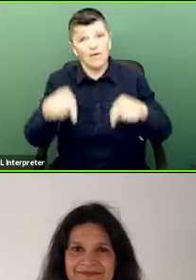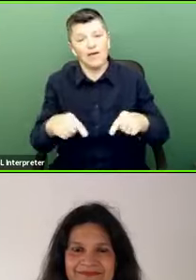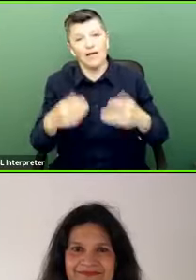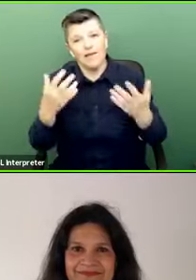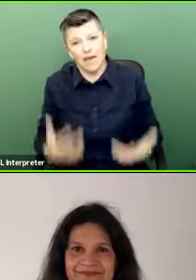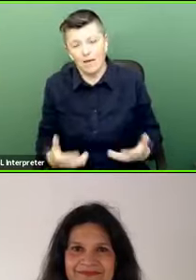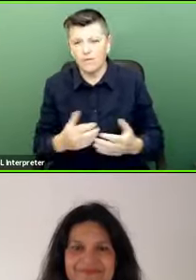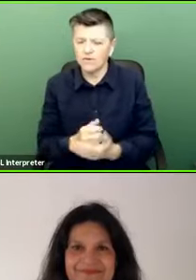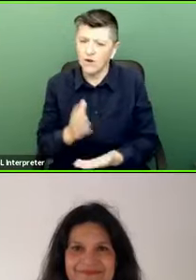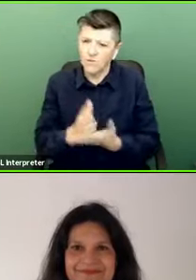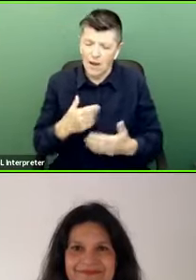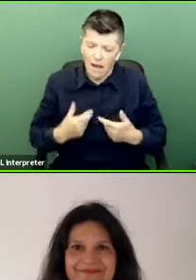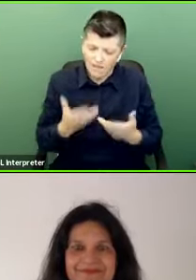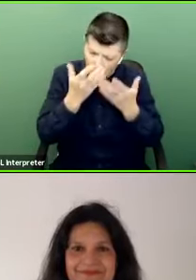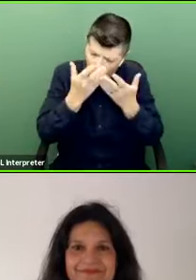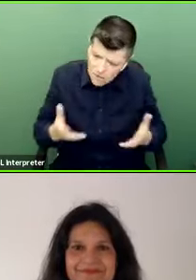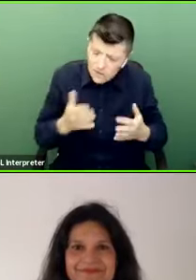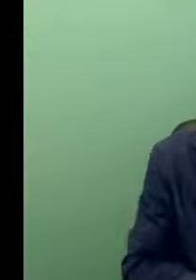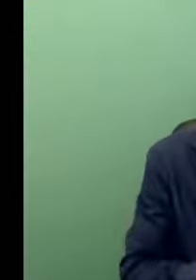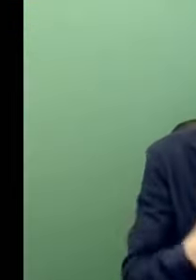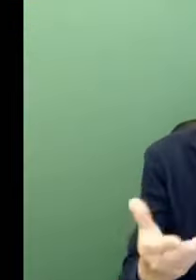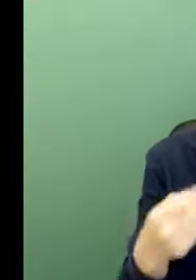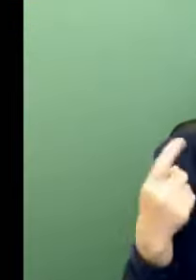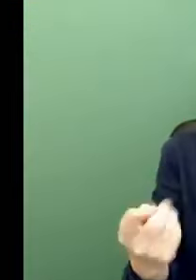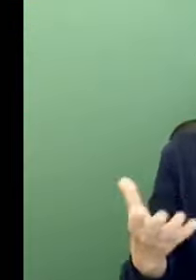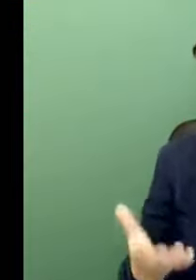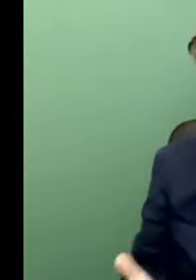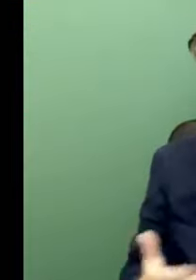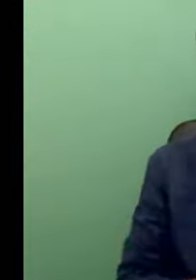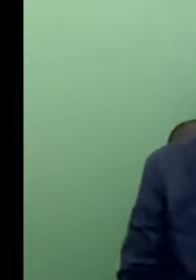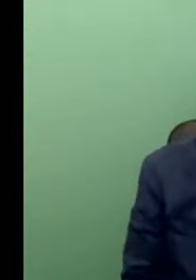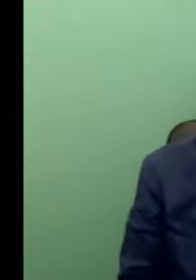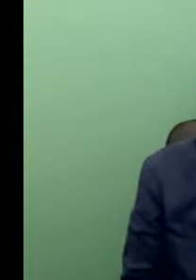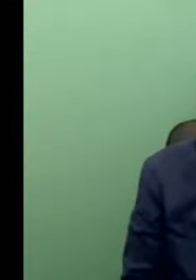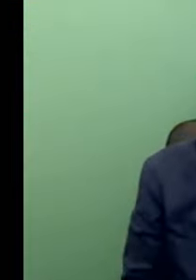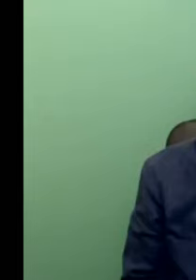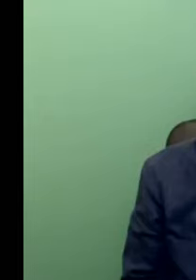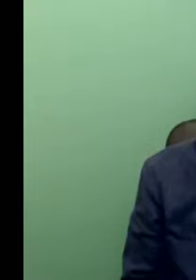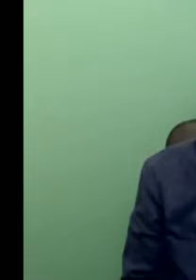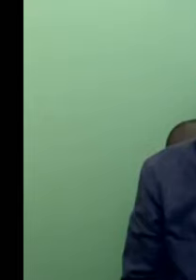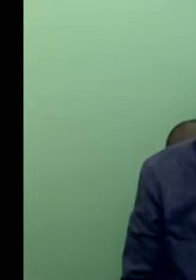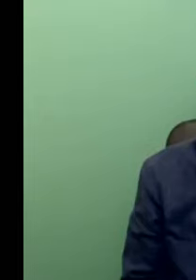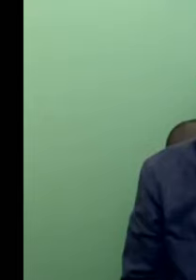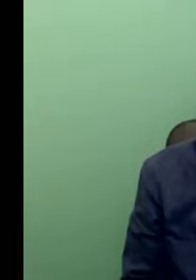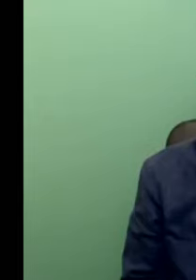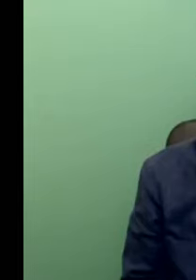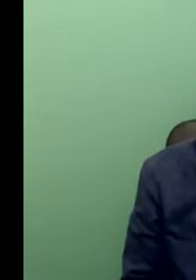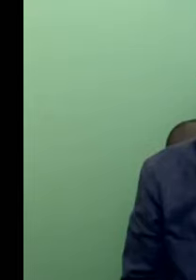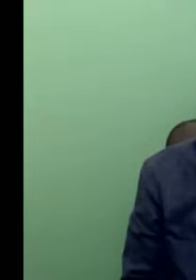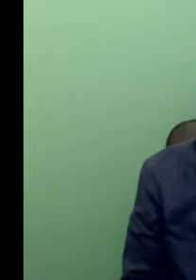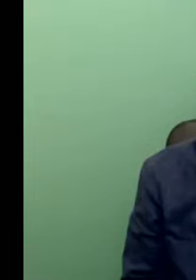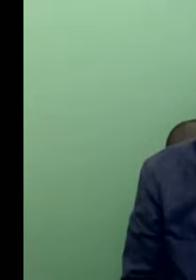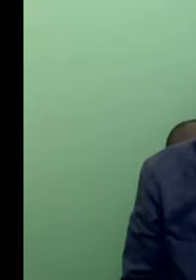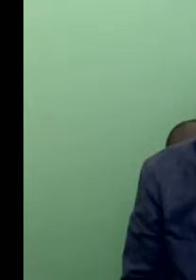but immense. Her work was foundtional and it was press sergeant and goes on inspiring us today and